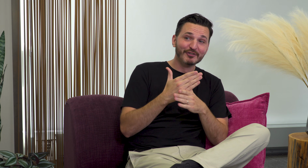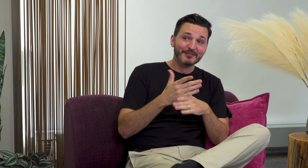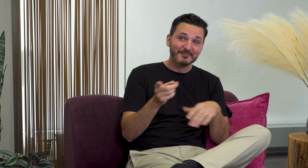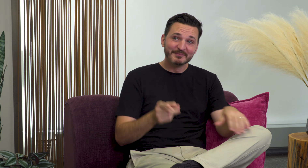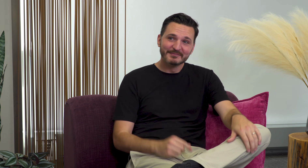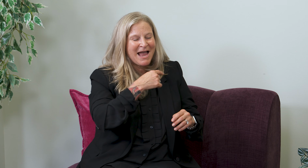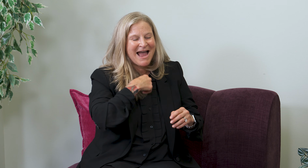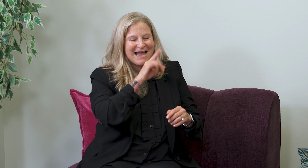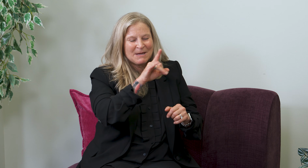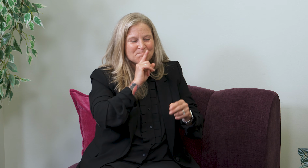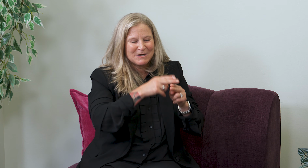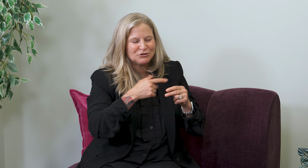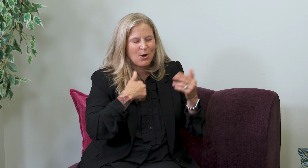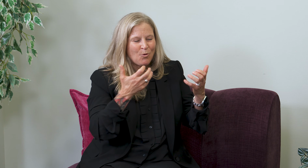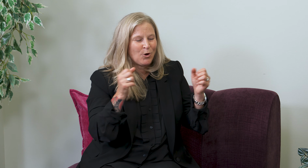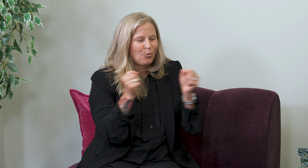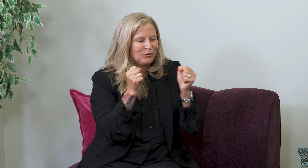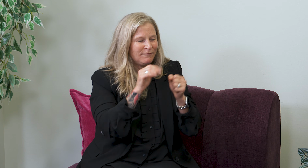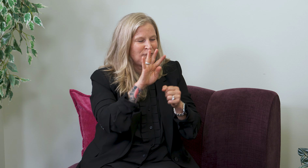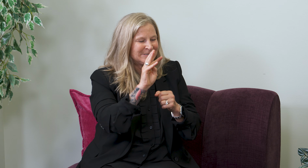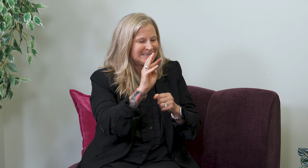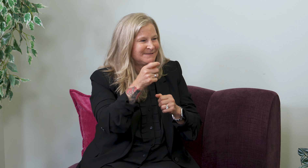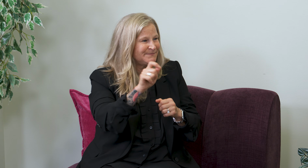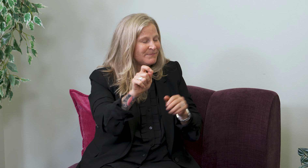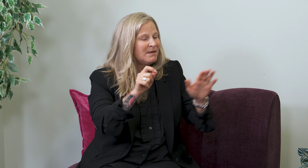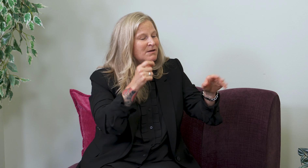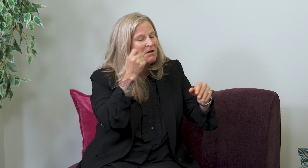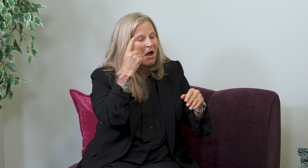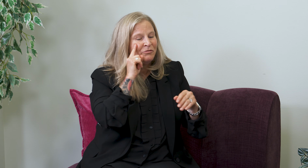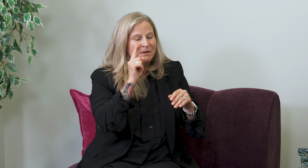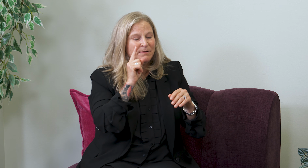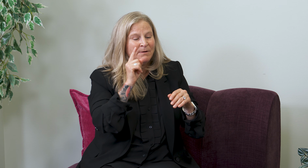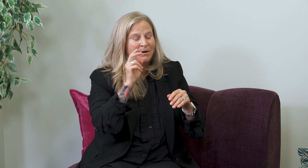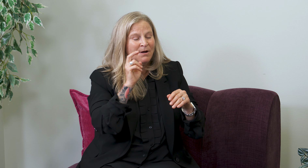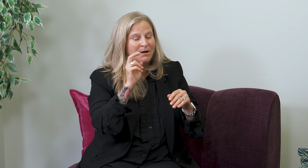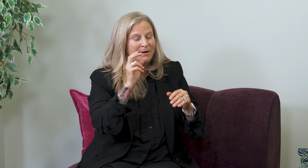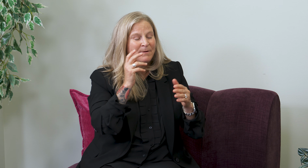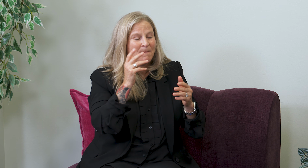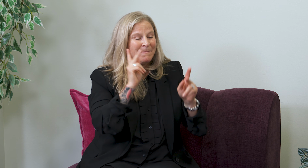Anything else you'd like to share? Dr. Fleischer: I did mention that I want to do the Winter 46.